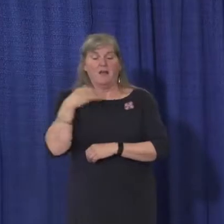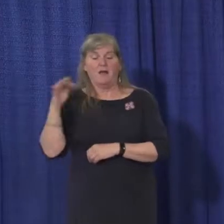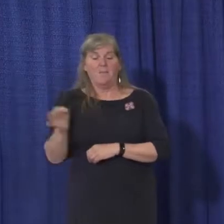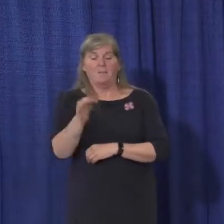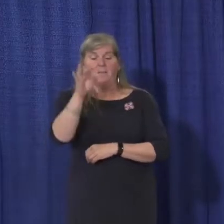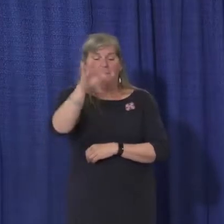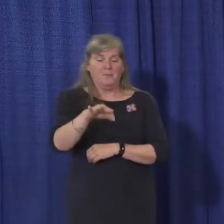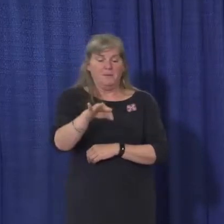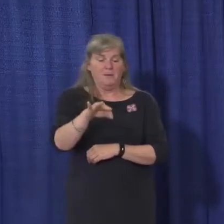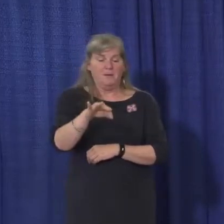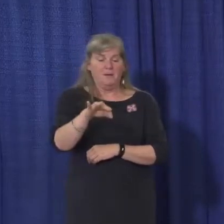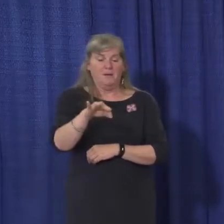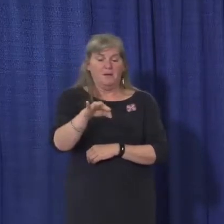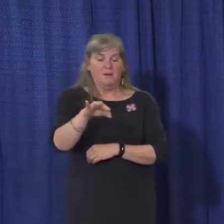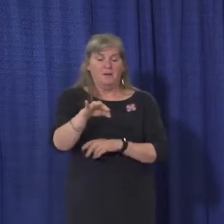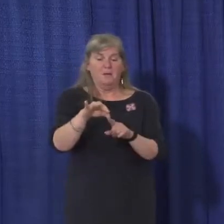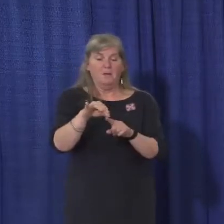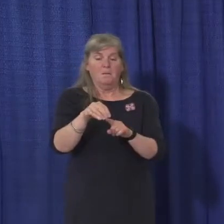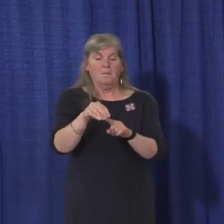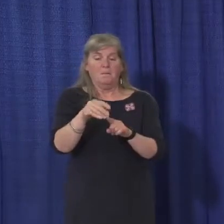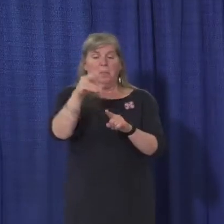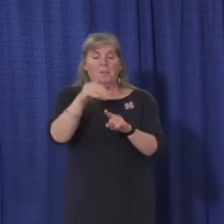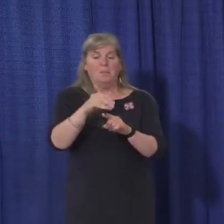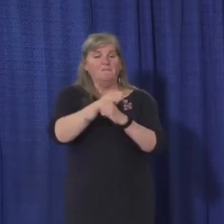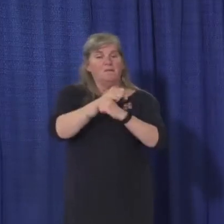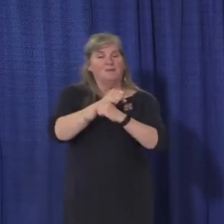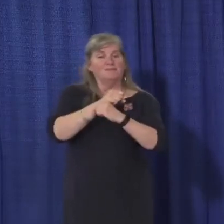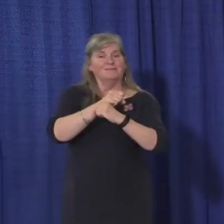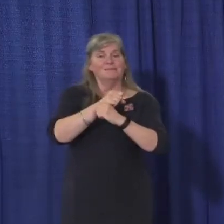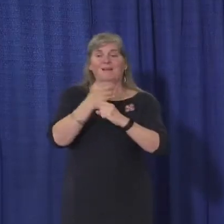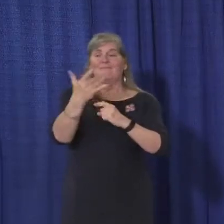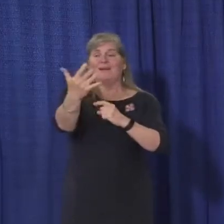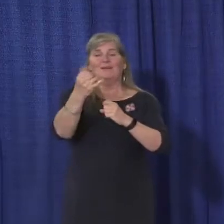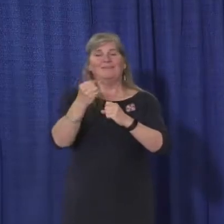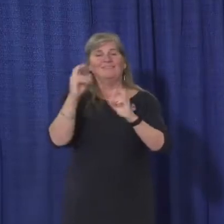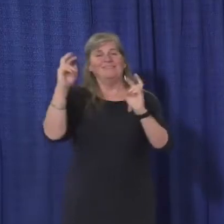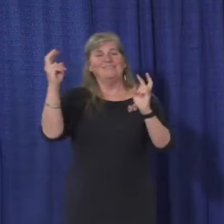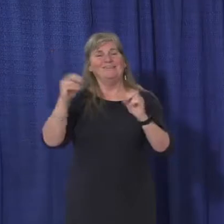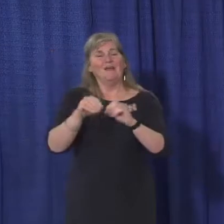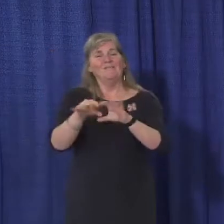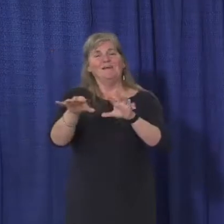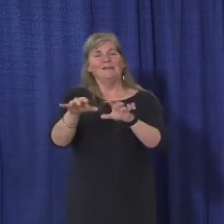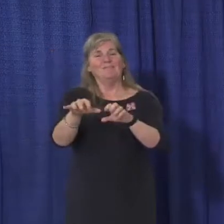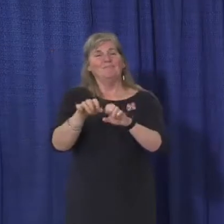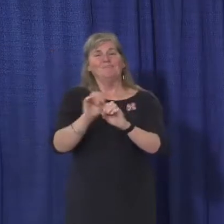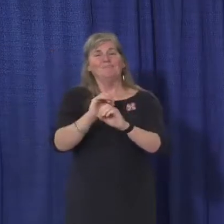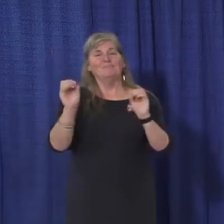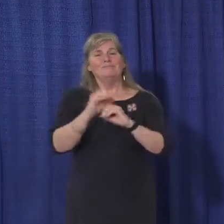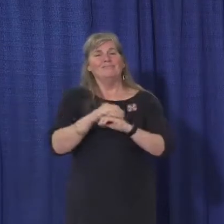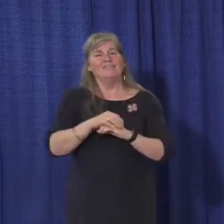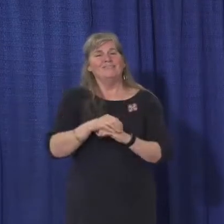Vaccination protects sparks from causing much more than a flicker.